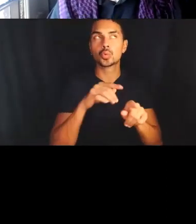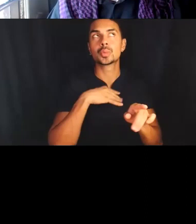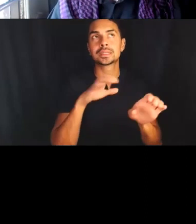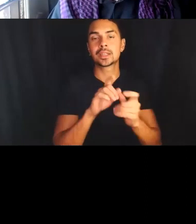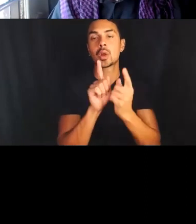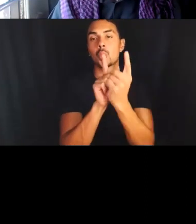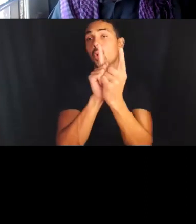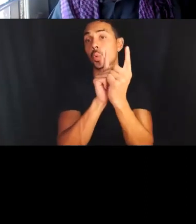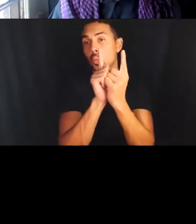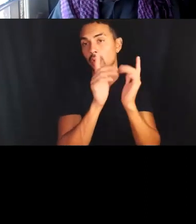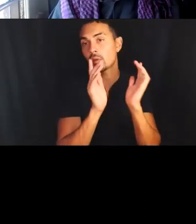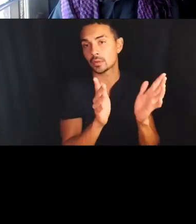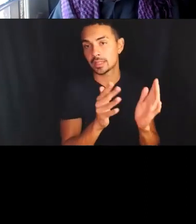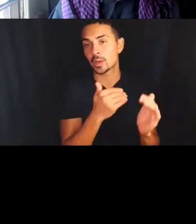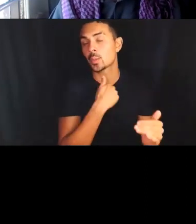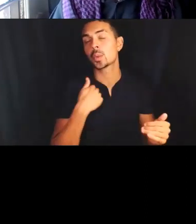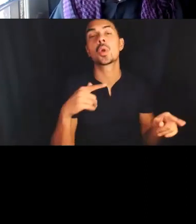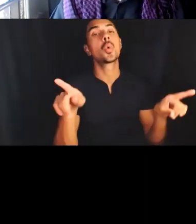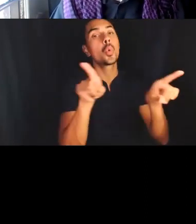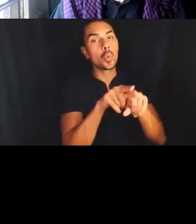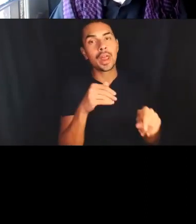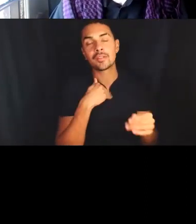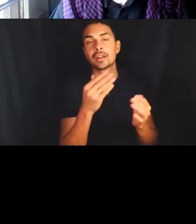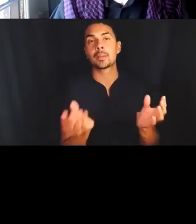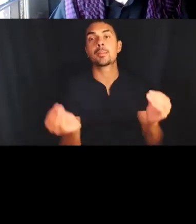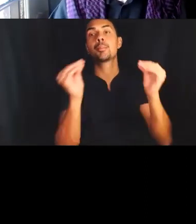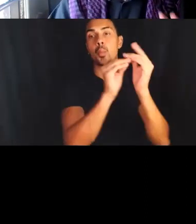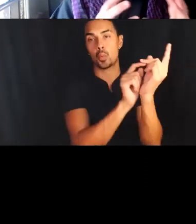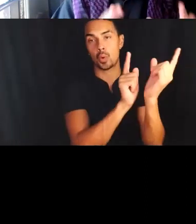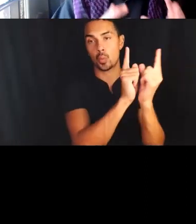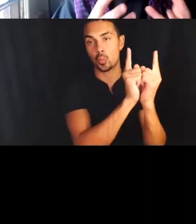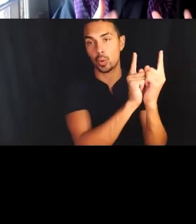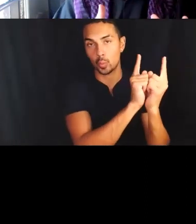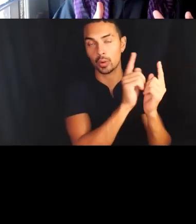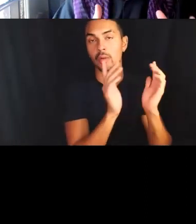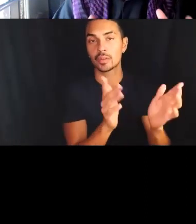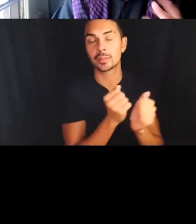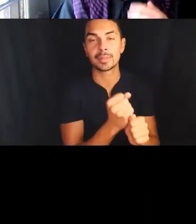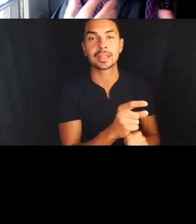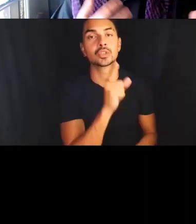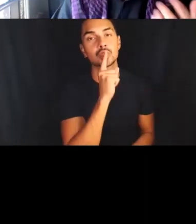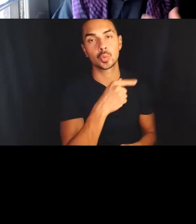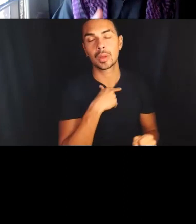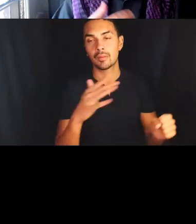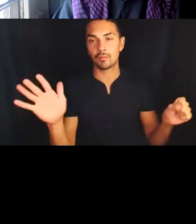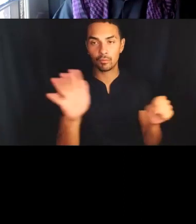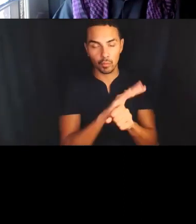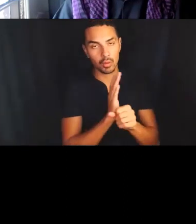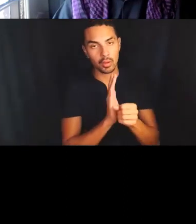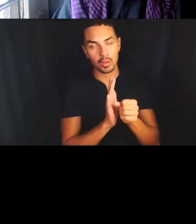and we do anticipate having some additional one-on-one conversations to make sure that we get some of those voices in